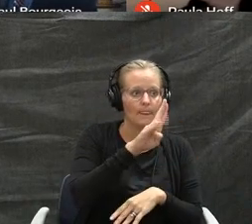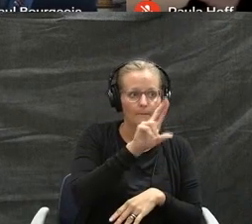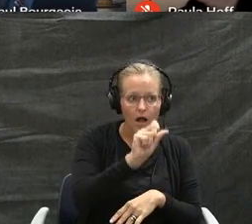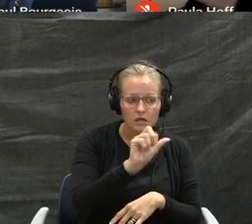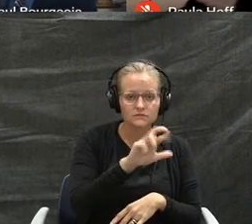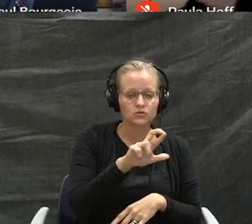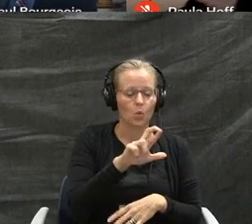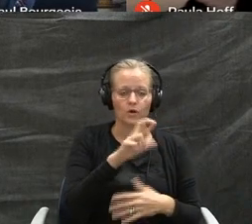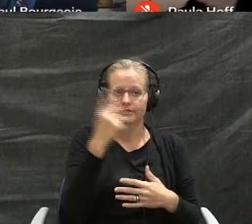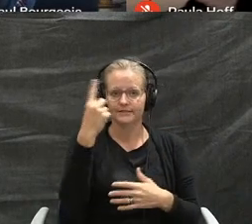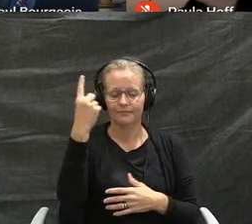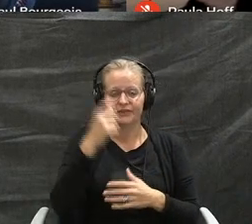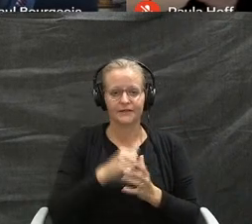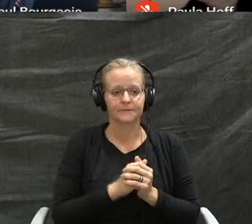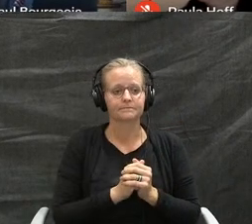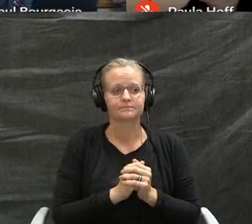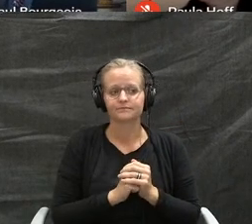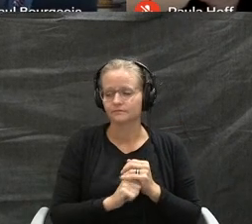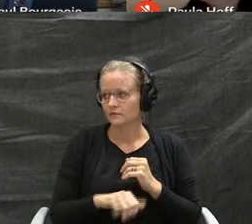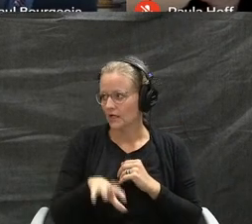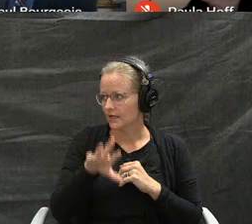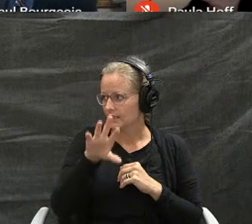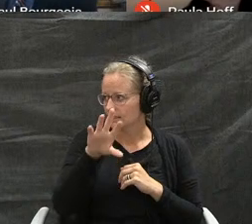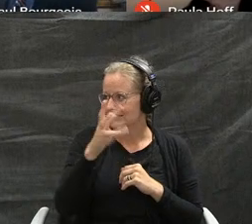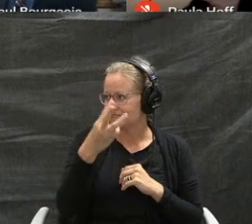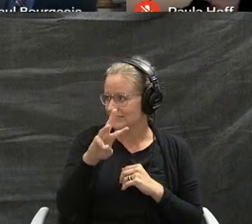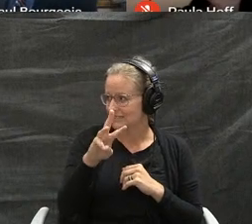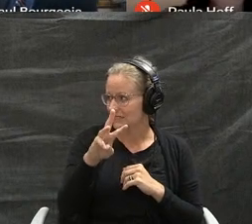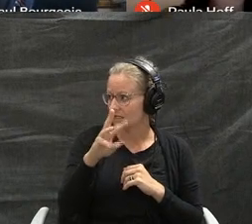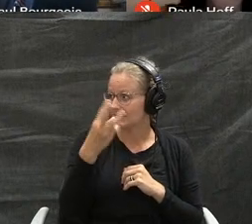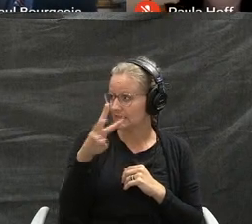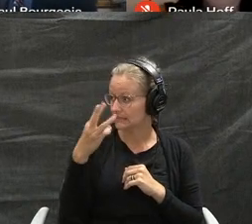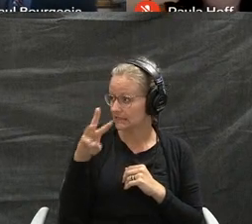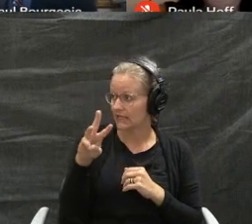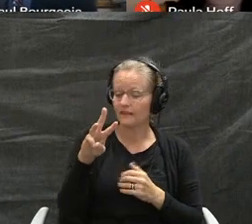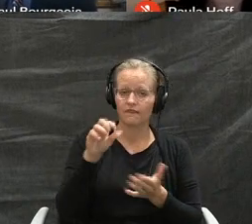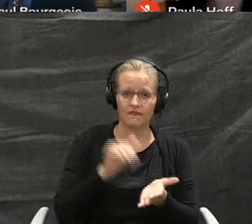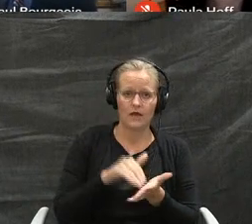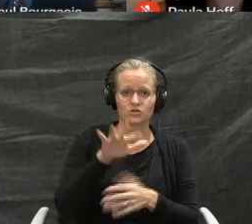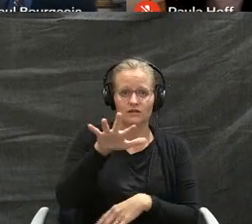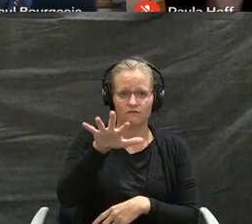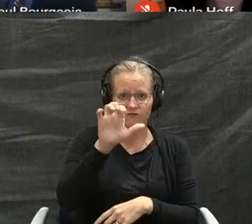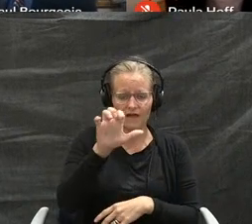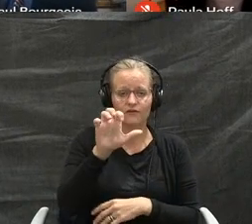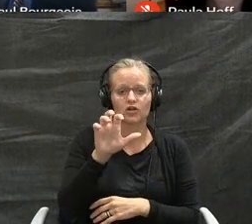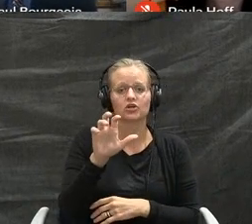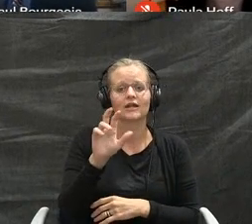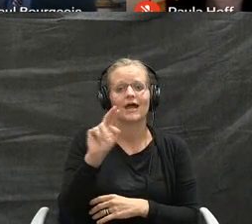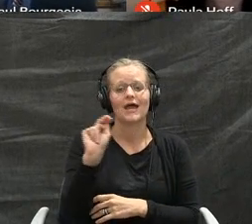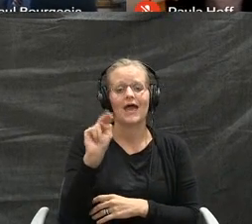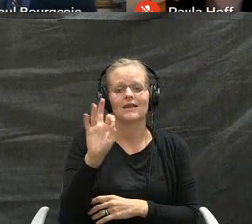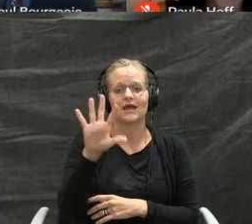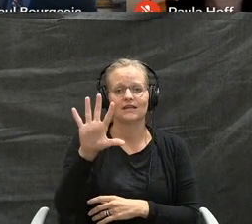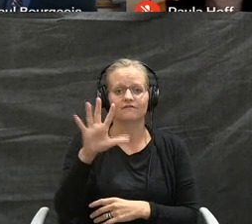home with one 16,500 KN 95 masks for nursing staff and employees with compromised immune systems and doctor Peterson actually